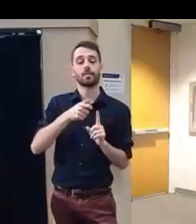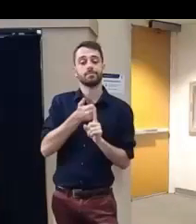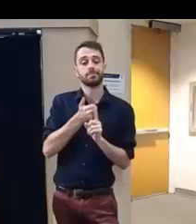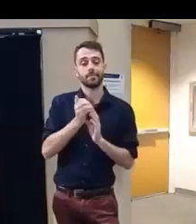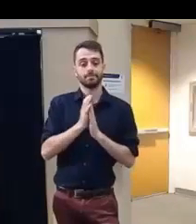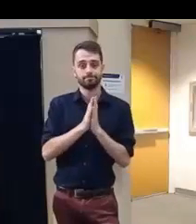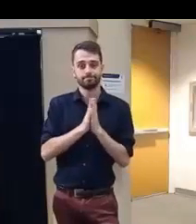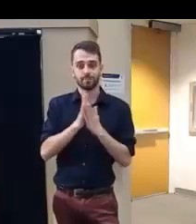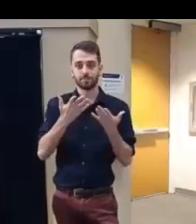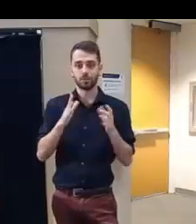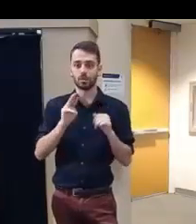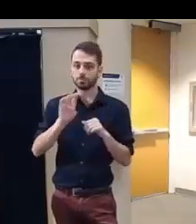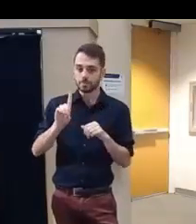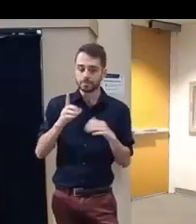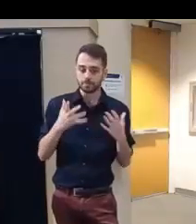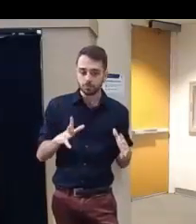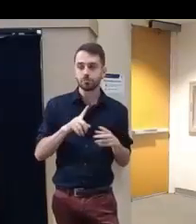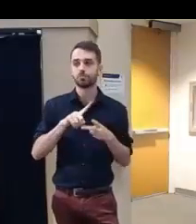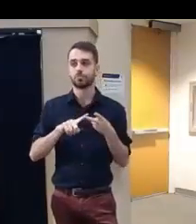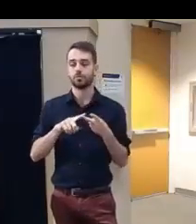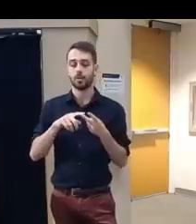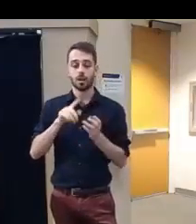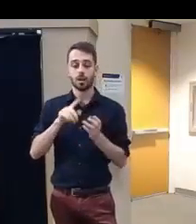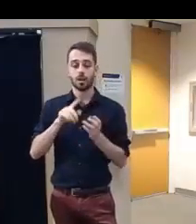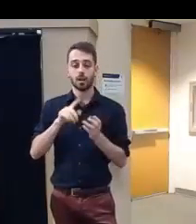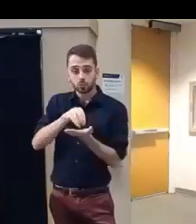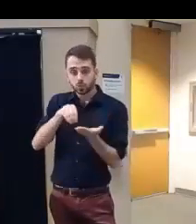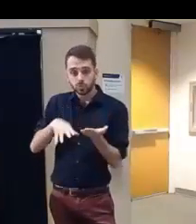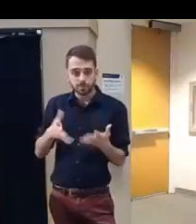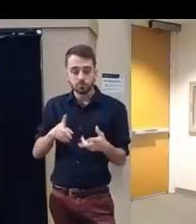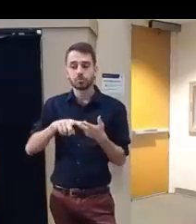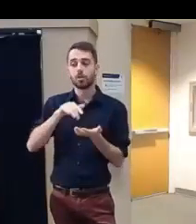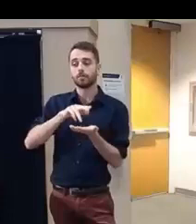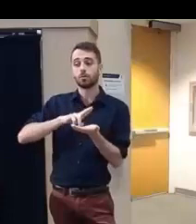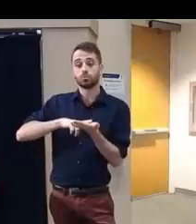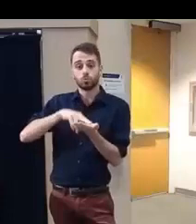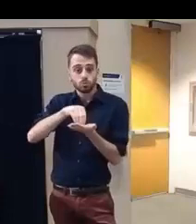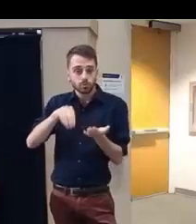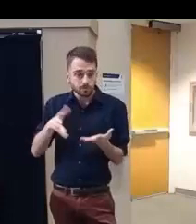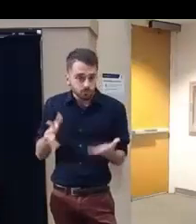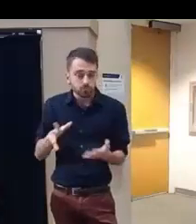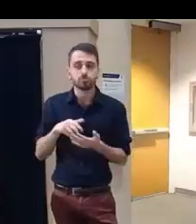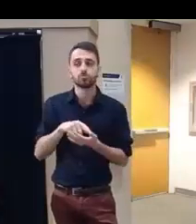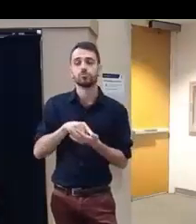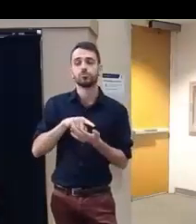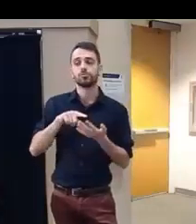medical students Psychiatry residents nursing students there's a pharmacology student there's